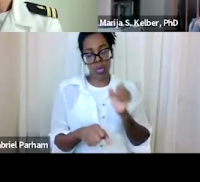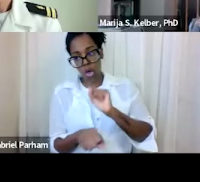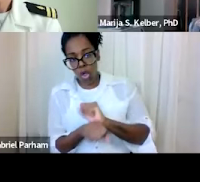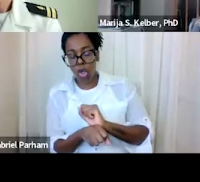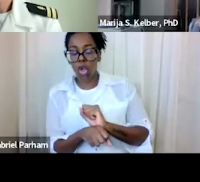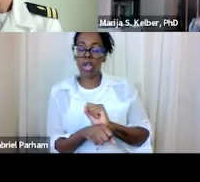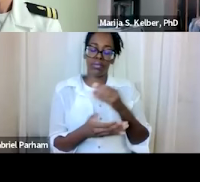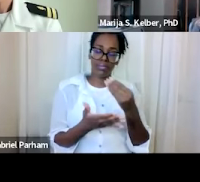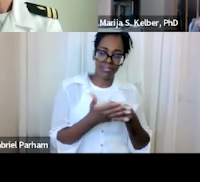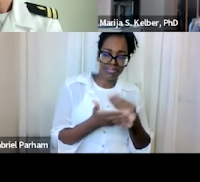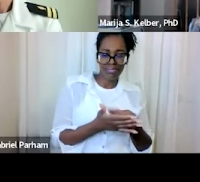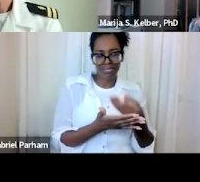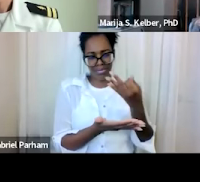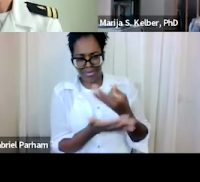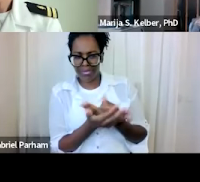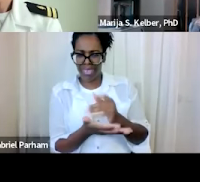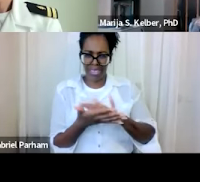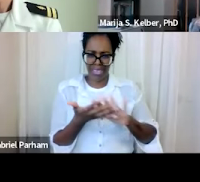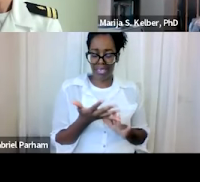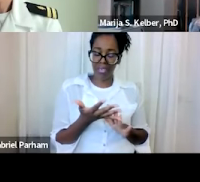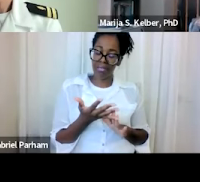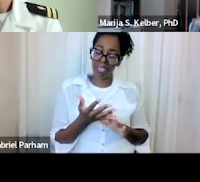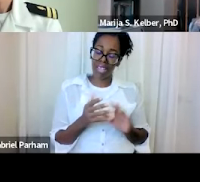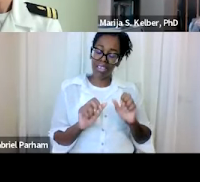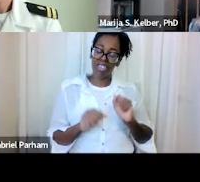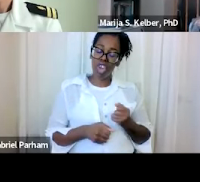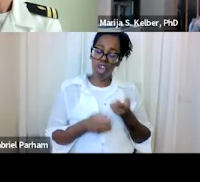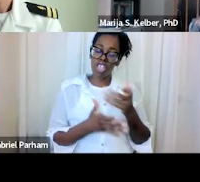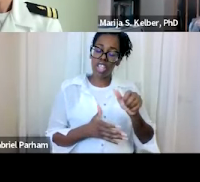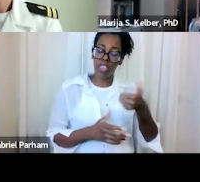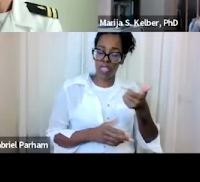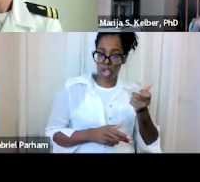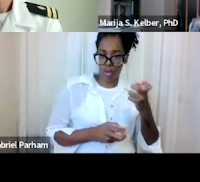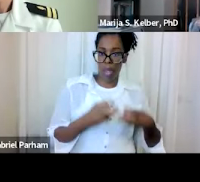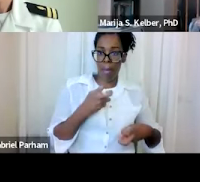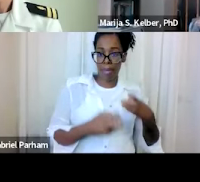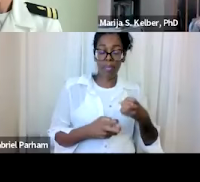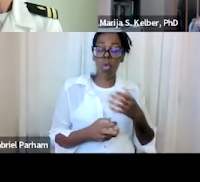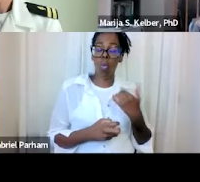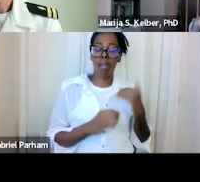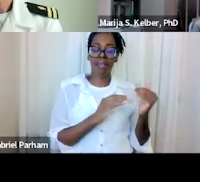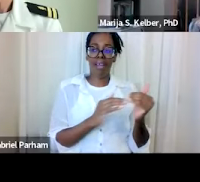financial instability, well, that can be a problem. A colleague of mine in Colorado often liked to say,